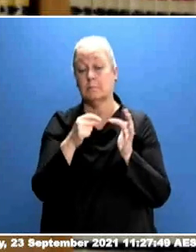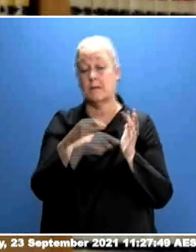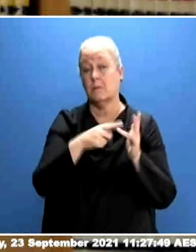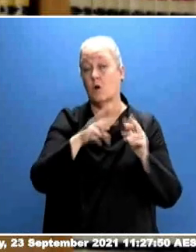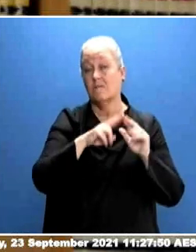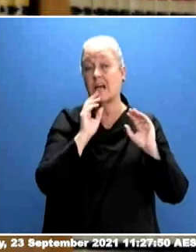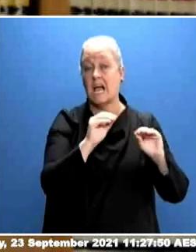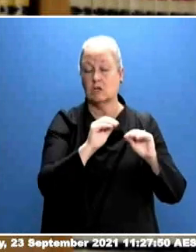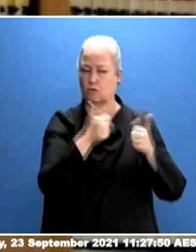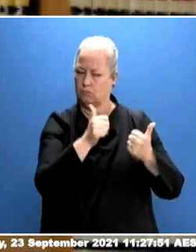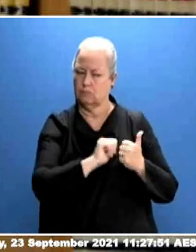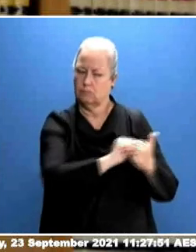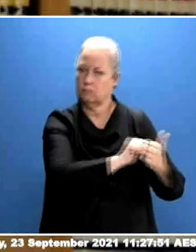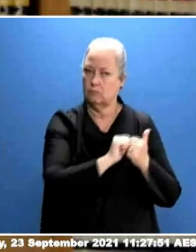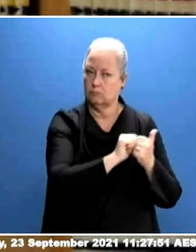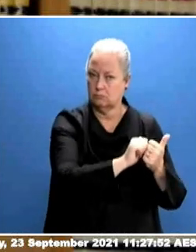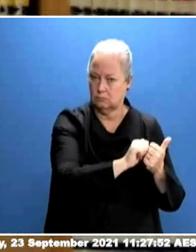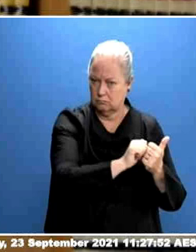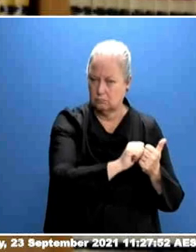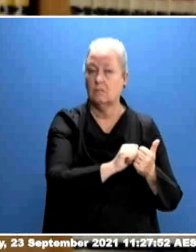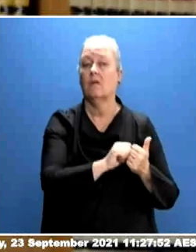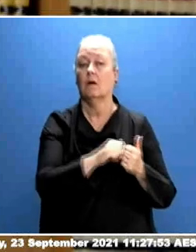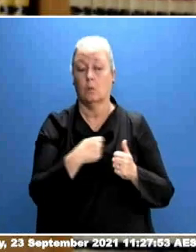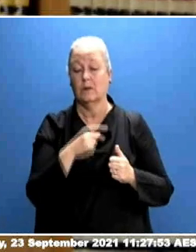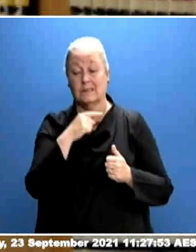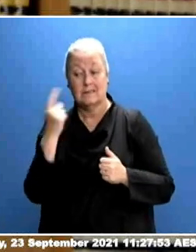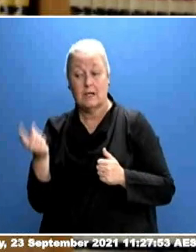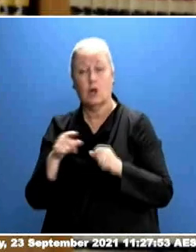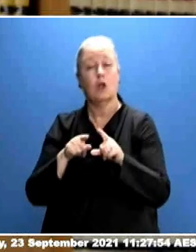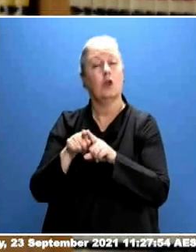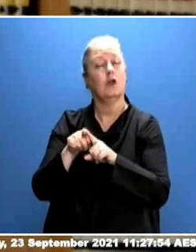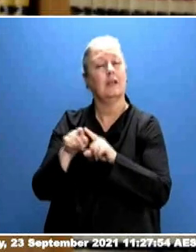and so we notify the alternative learning team about all of the children coming to our Service